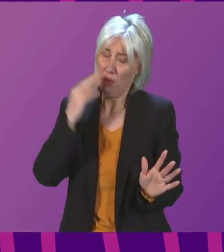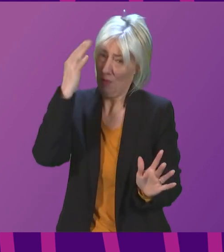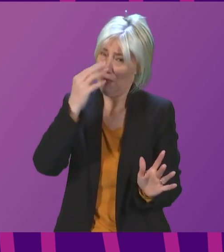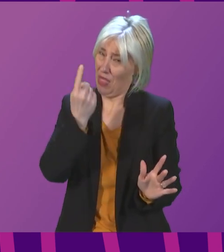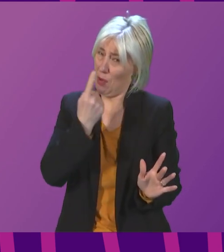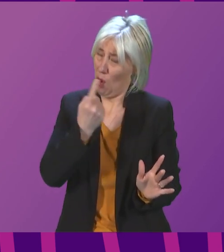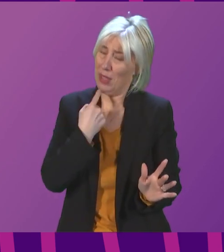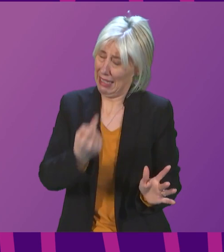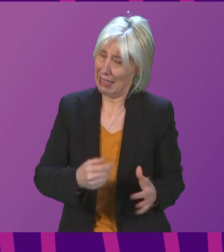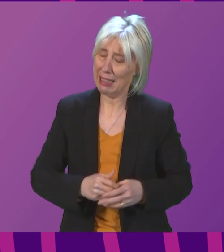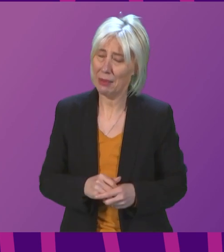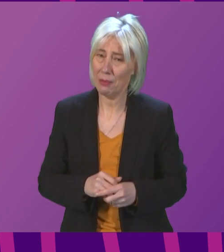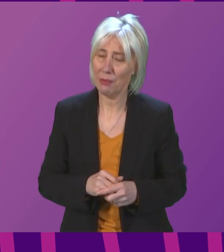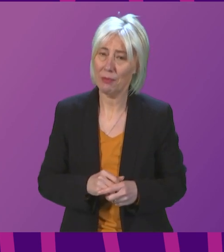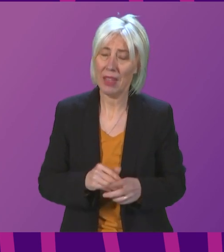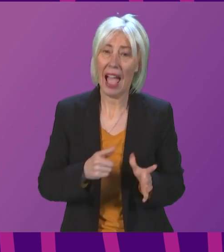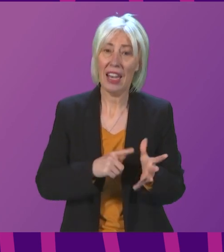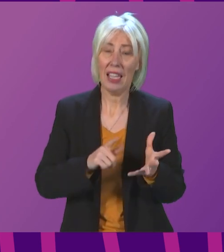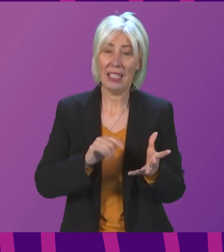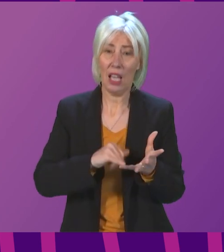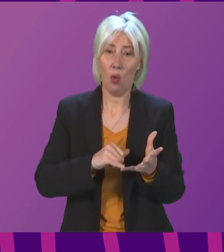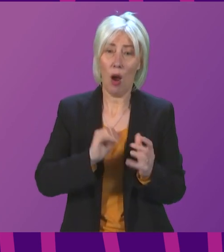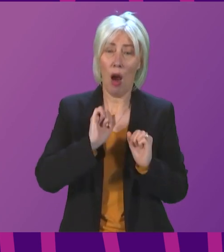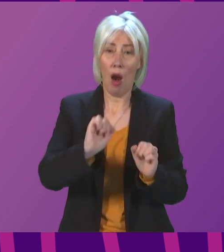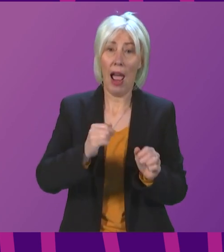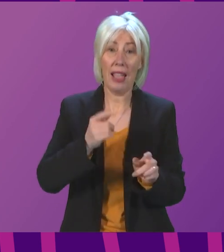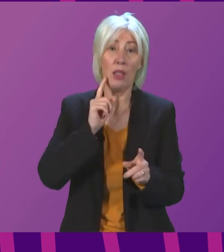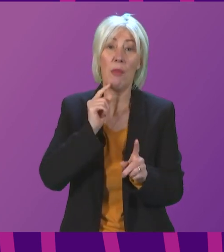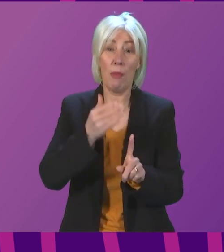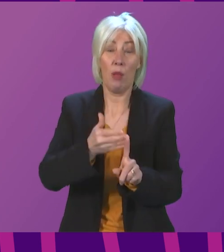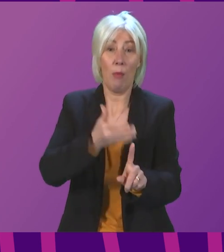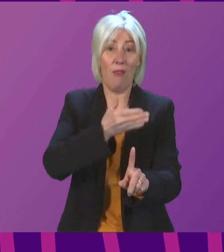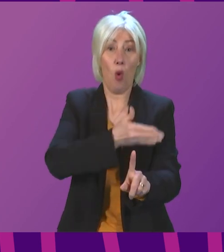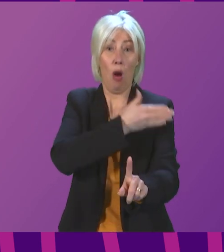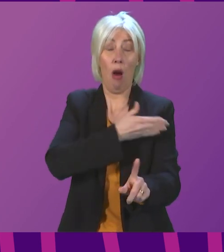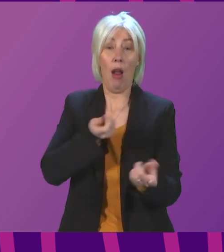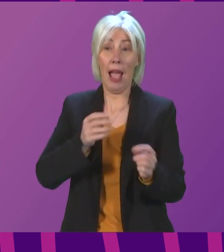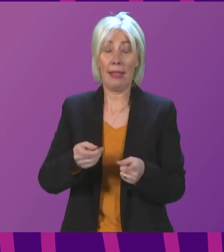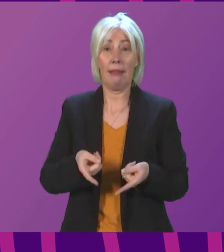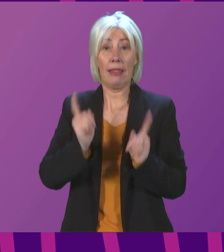Anas Sarwar and his many predecessors as Scottish Labour leader—I have to say that I have